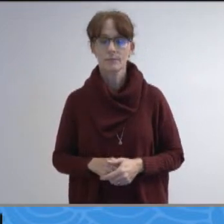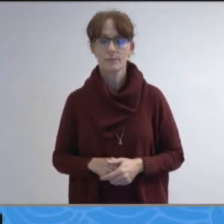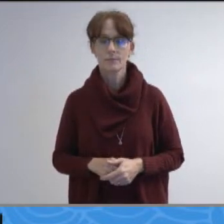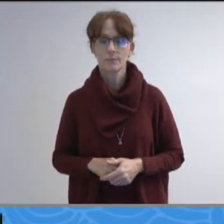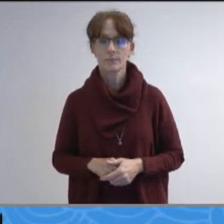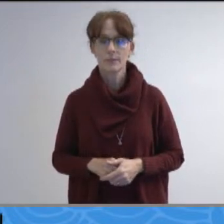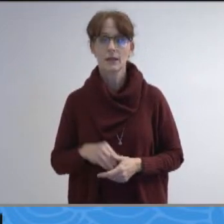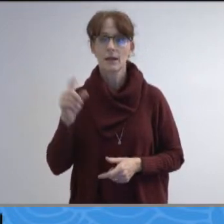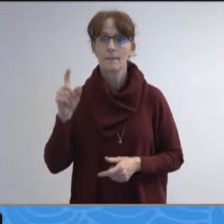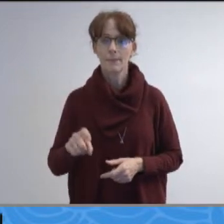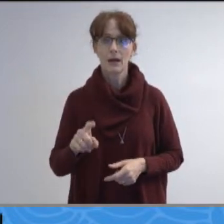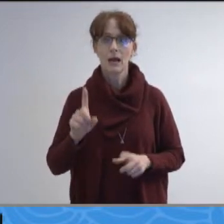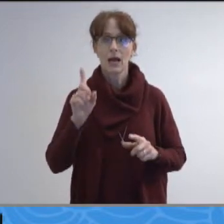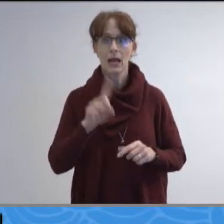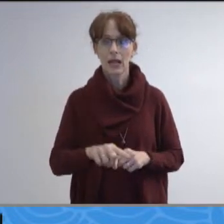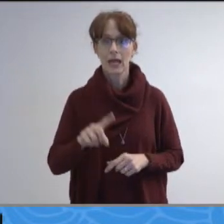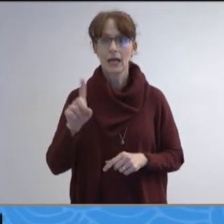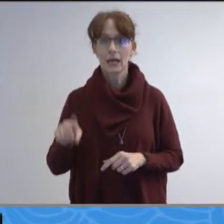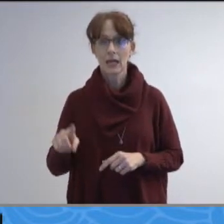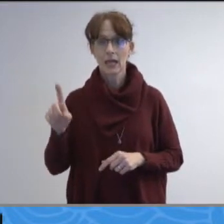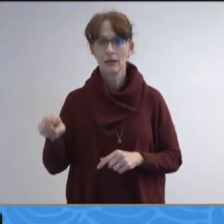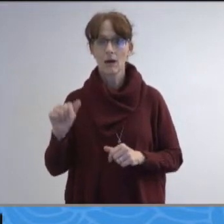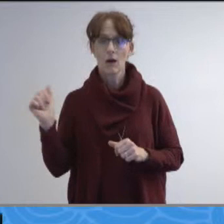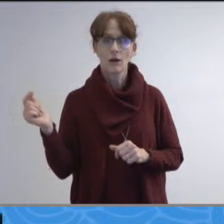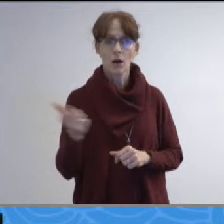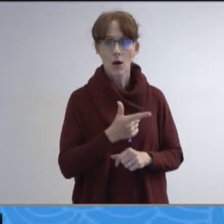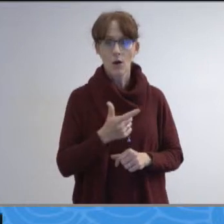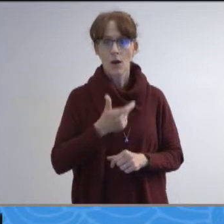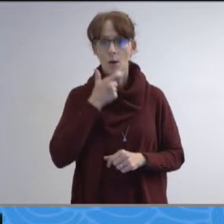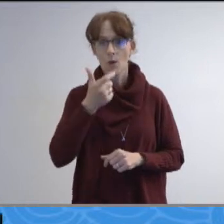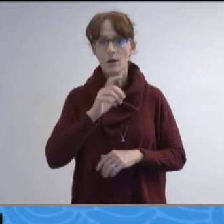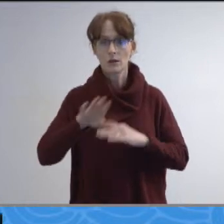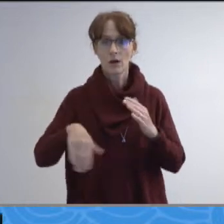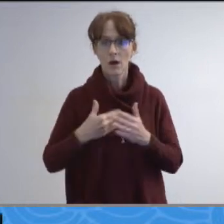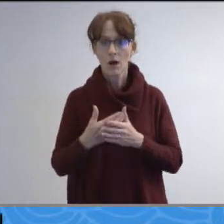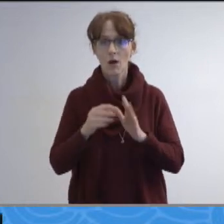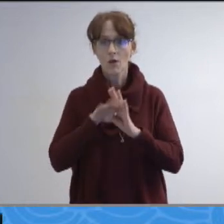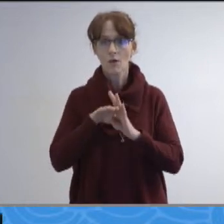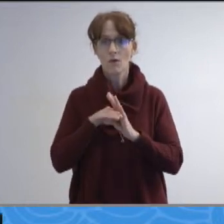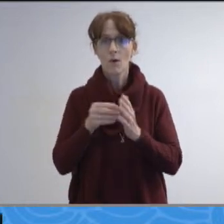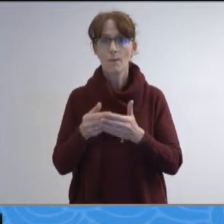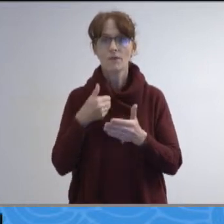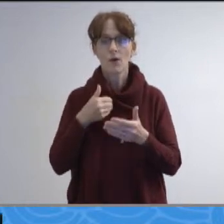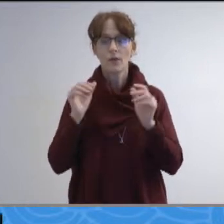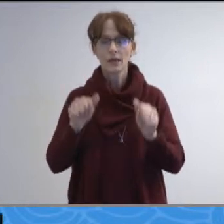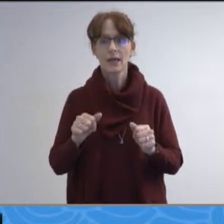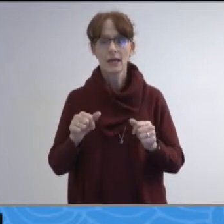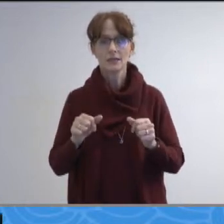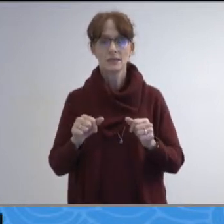They must click on all the buttons and watch the videos before they can select Start Test.